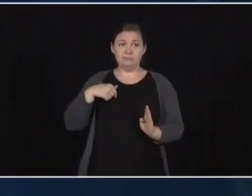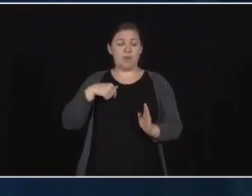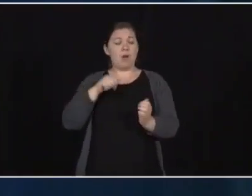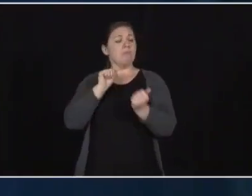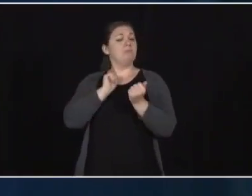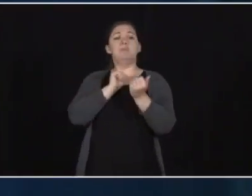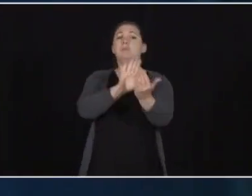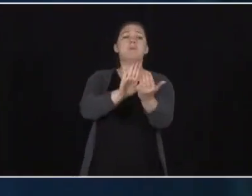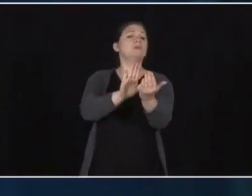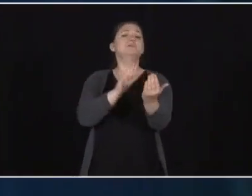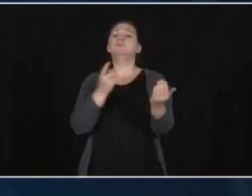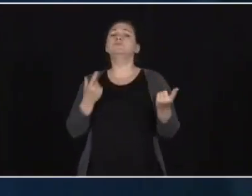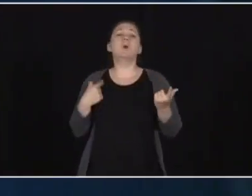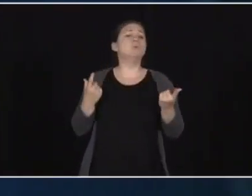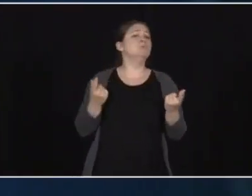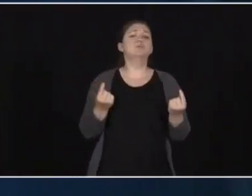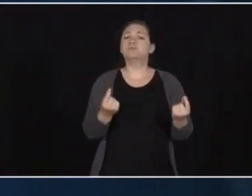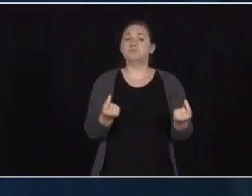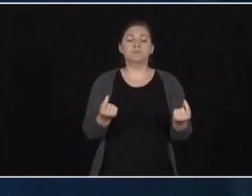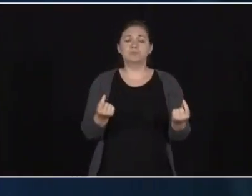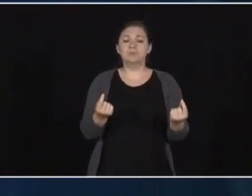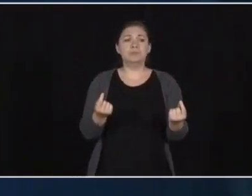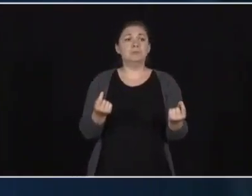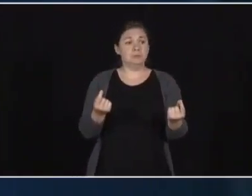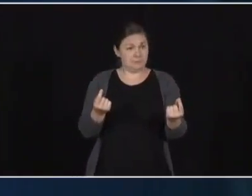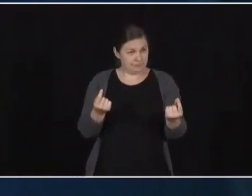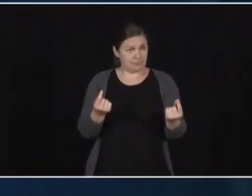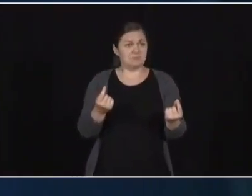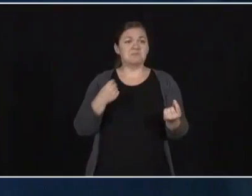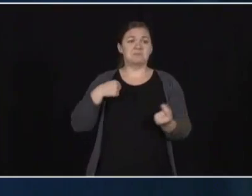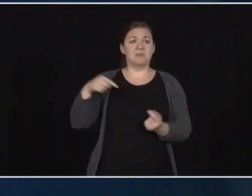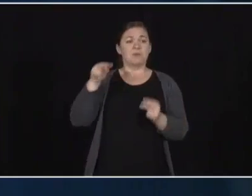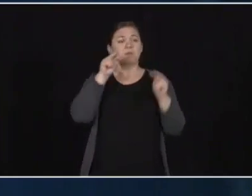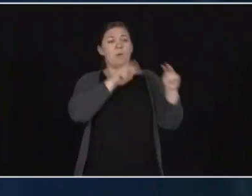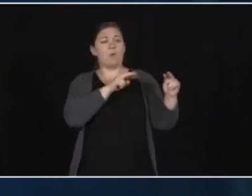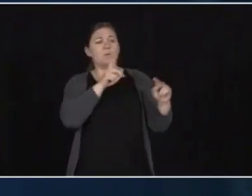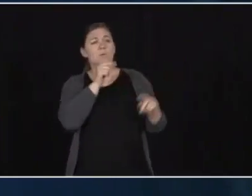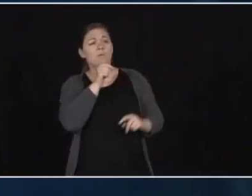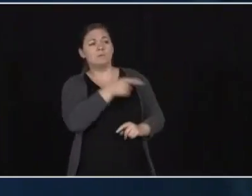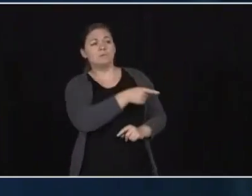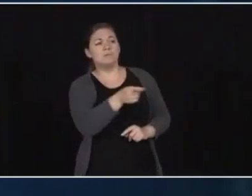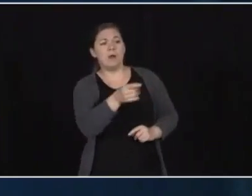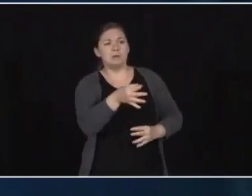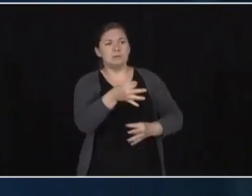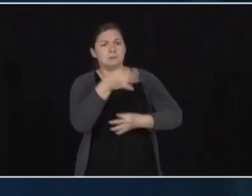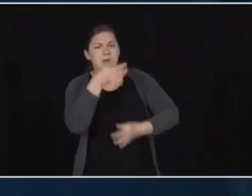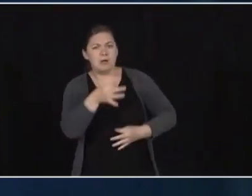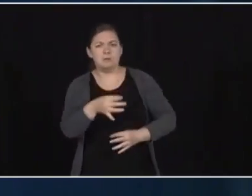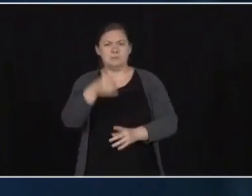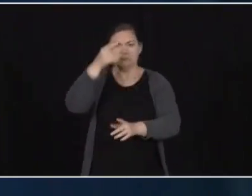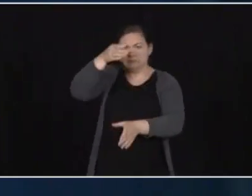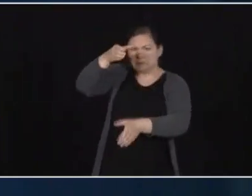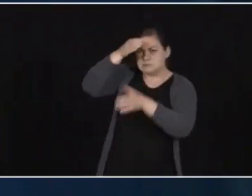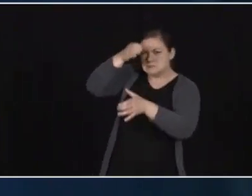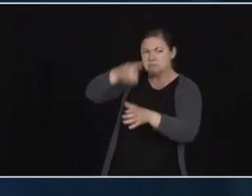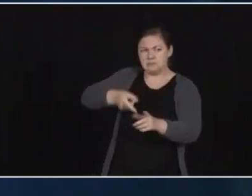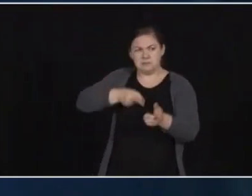the expertise of those who have knowledge and understanding and have studied or researched